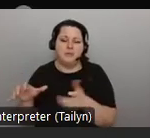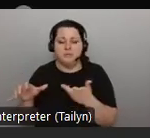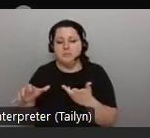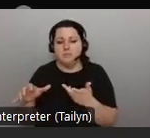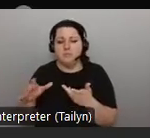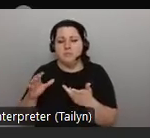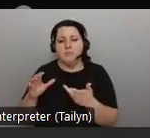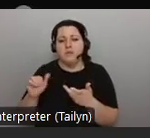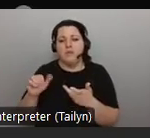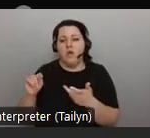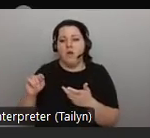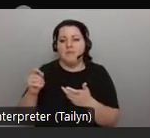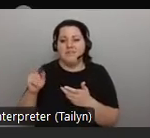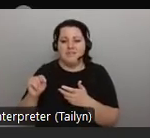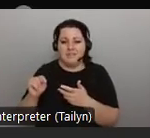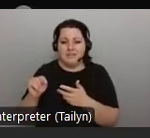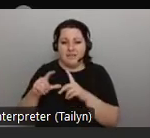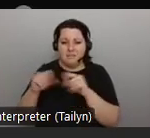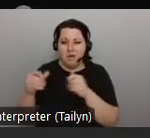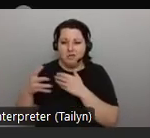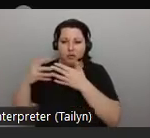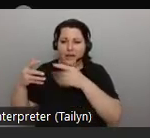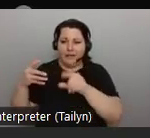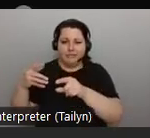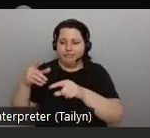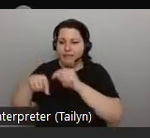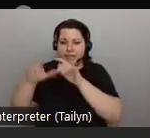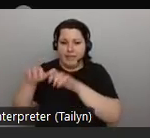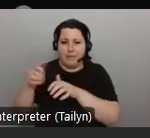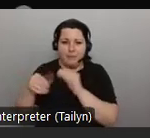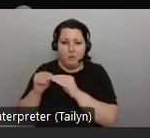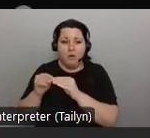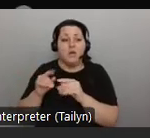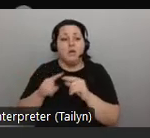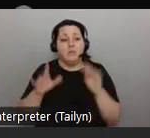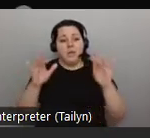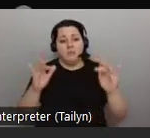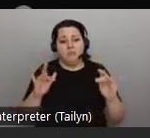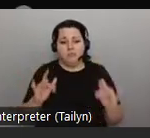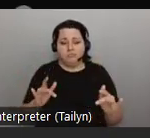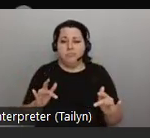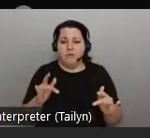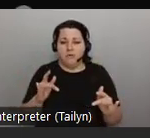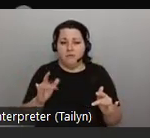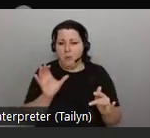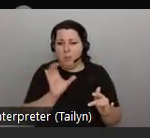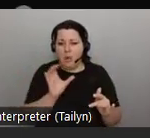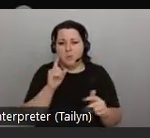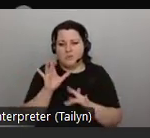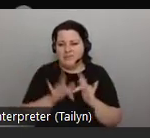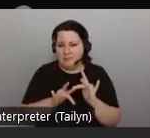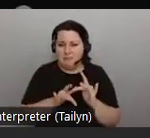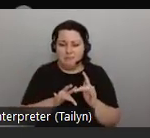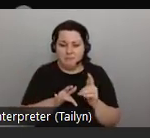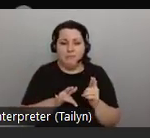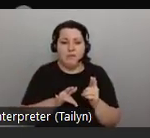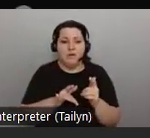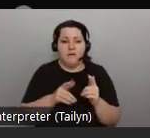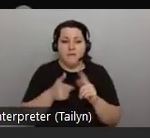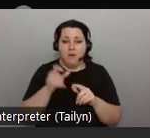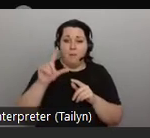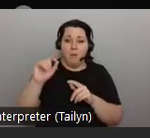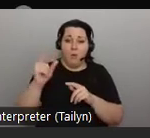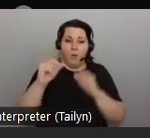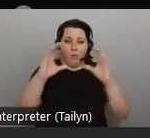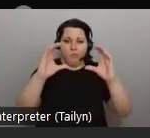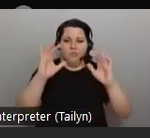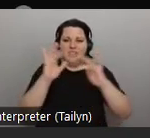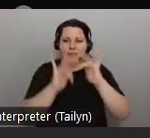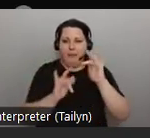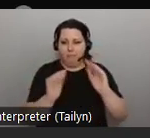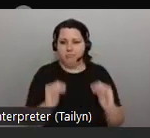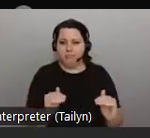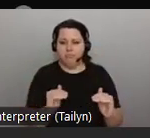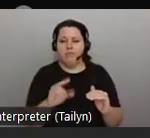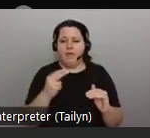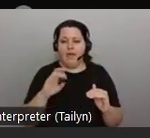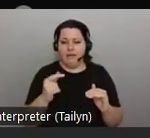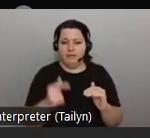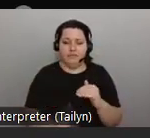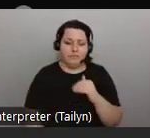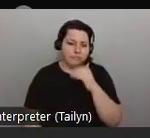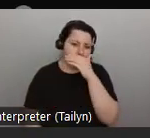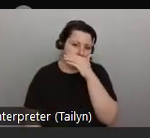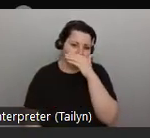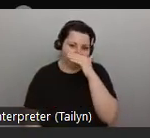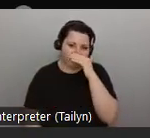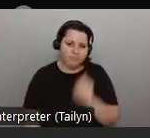but since we have this here I can click, "Mark as decorative," and the alt text box graze out we don't have